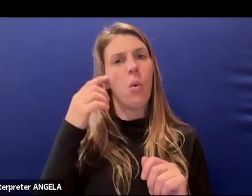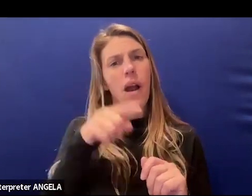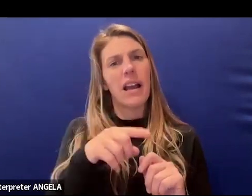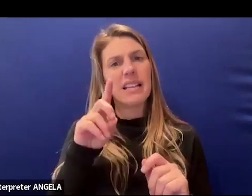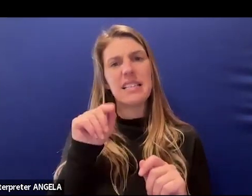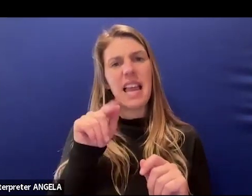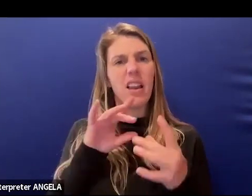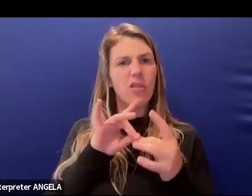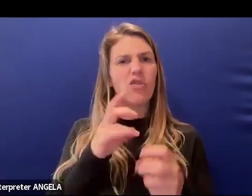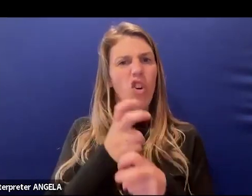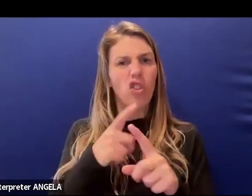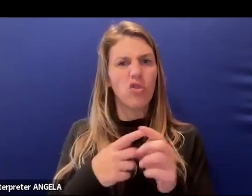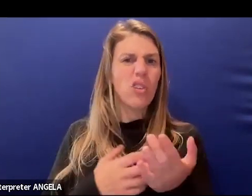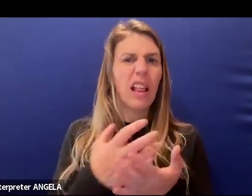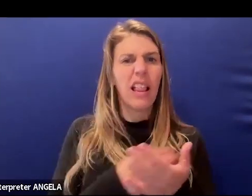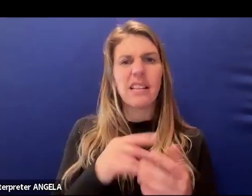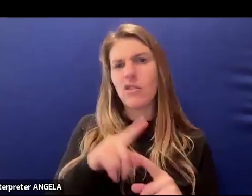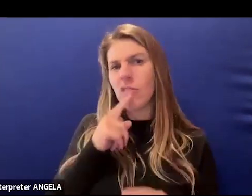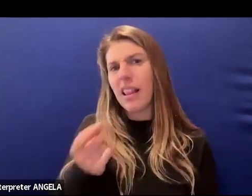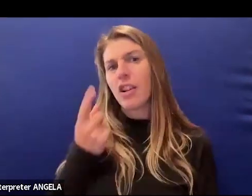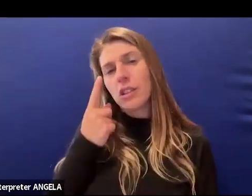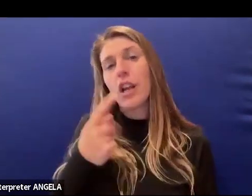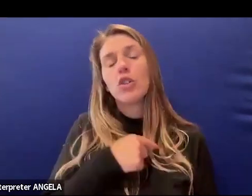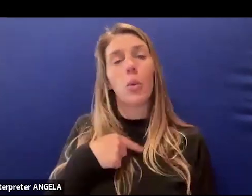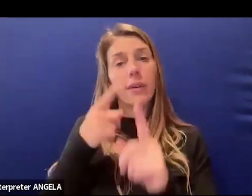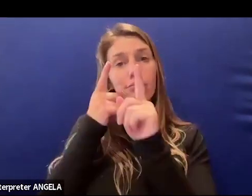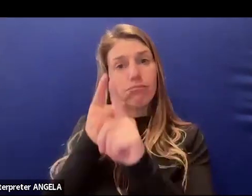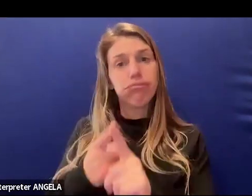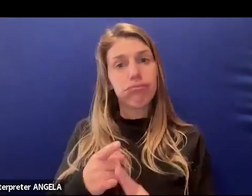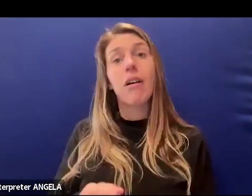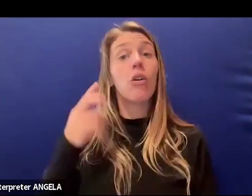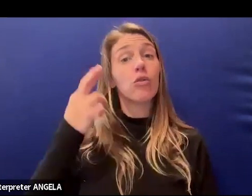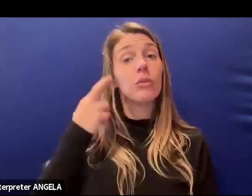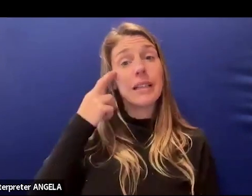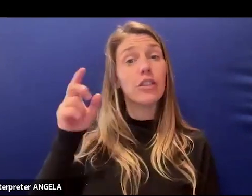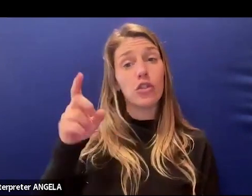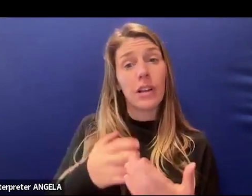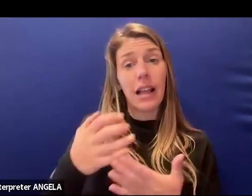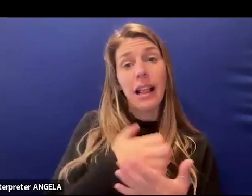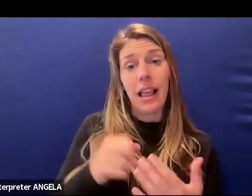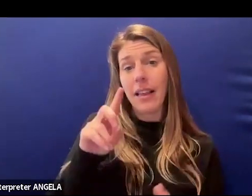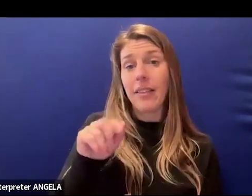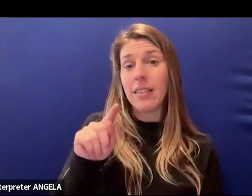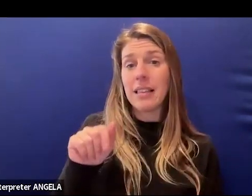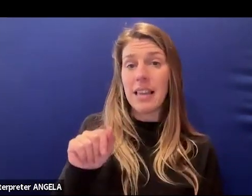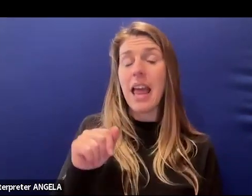Why is data on disability so hard to collect and understand? We outlined, here are the reasons you should be collecting these data.